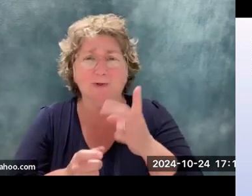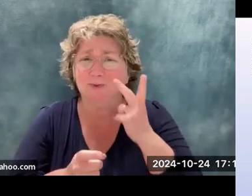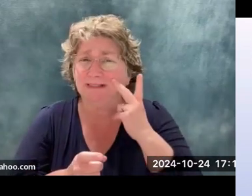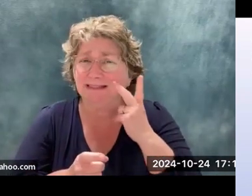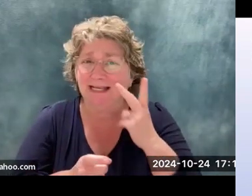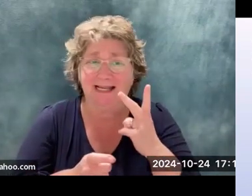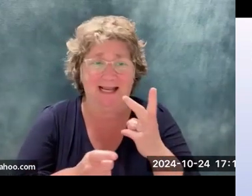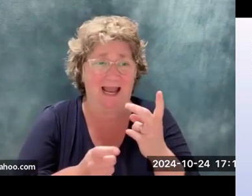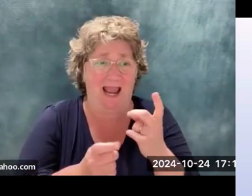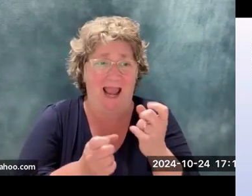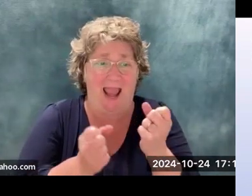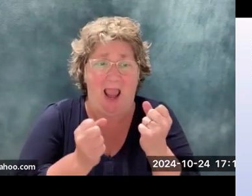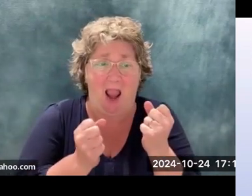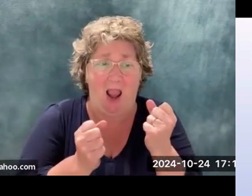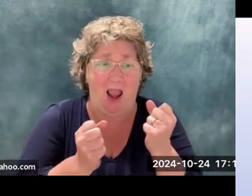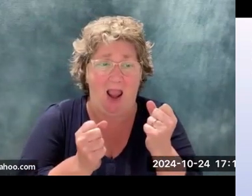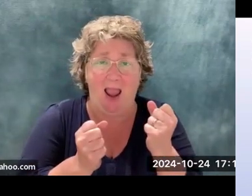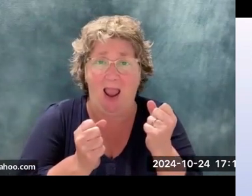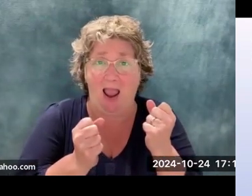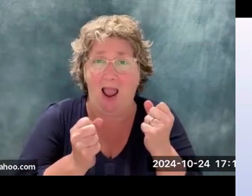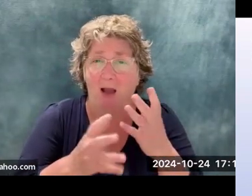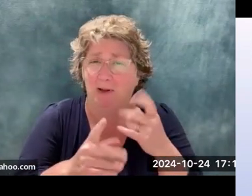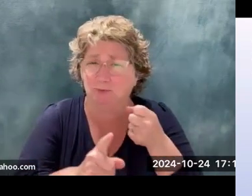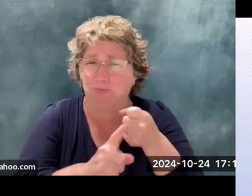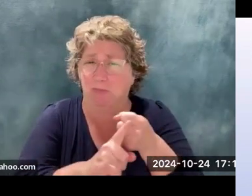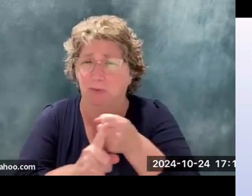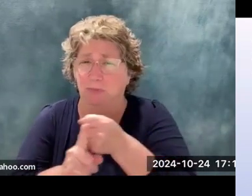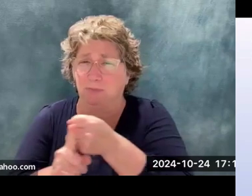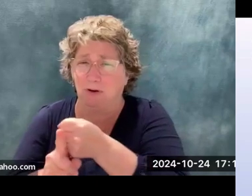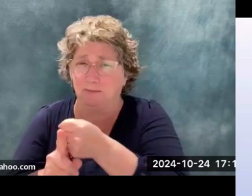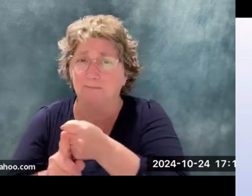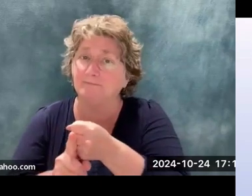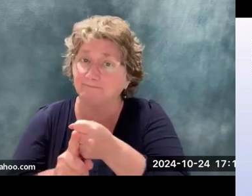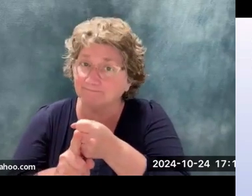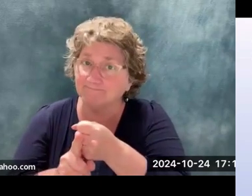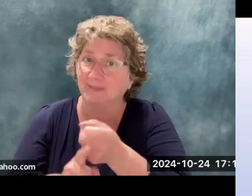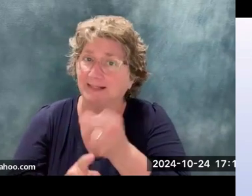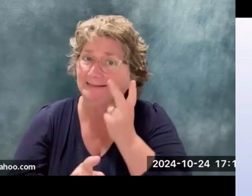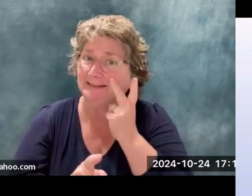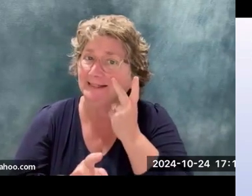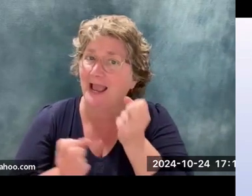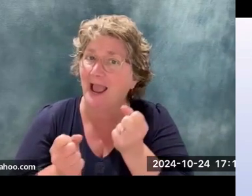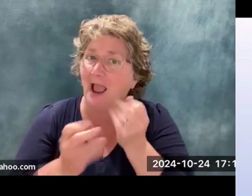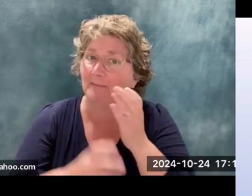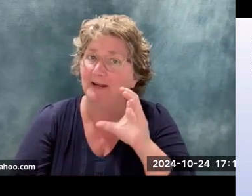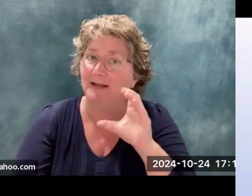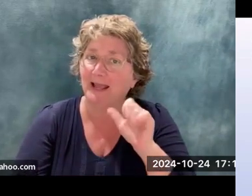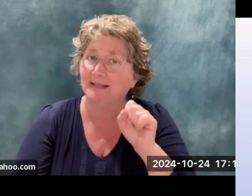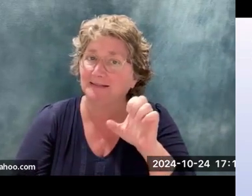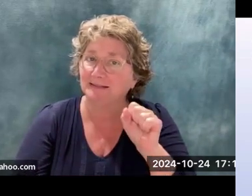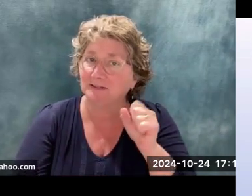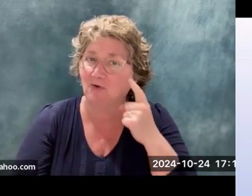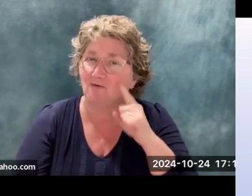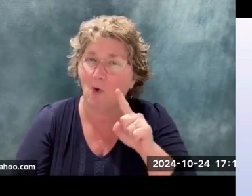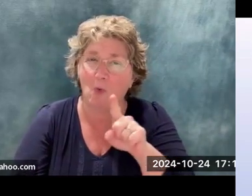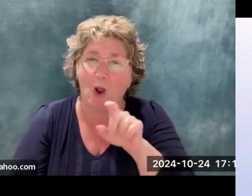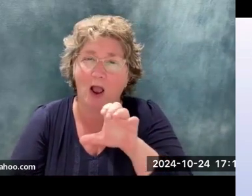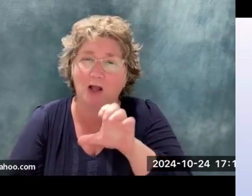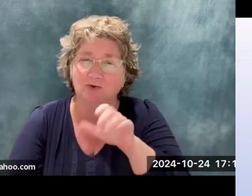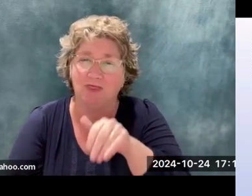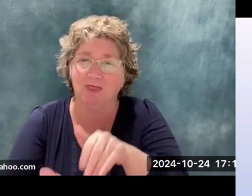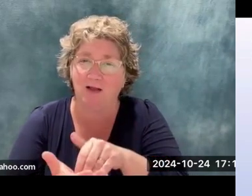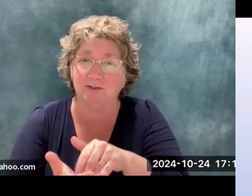looking at the cases per a hundred thousand population by age and year,